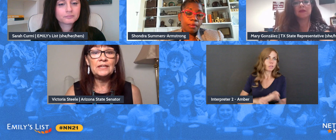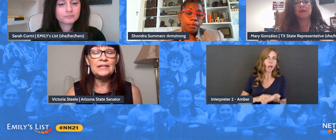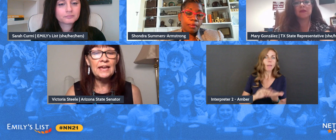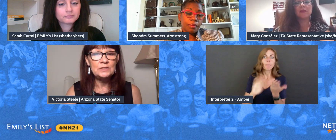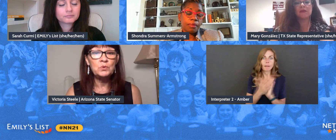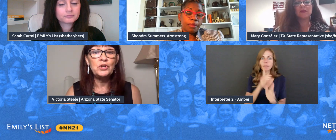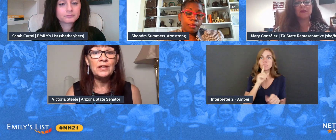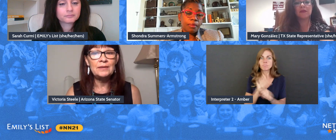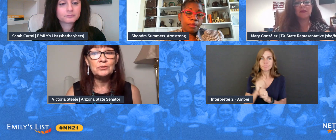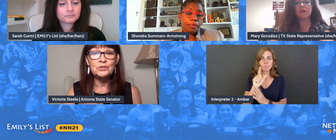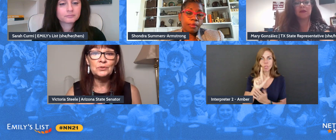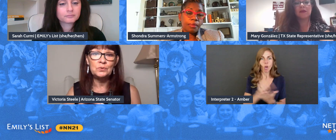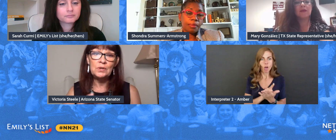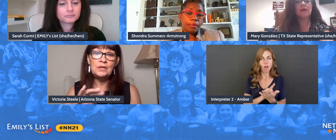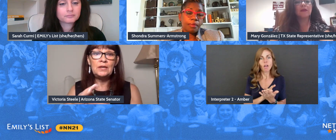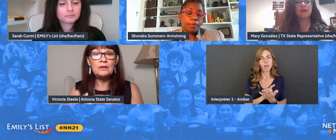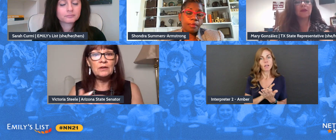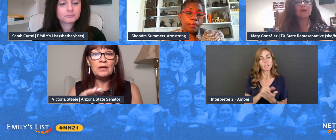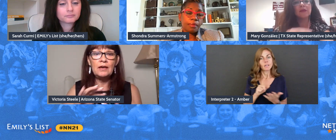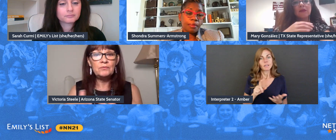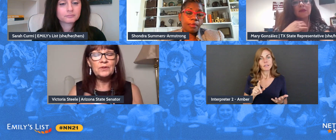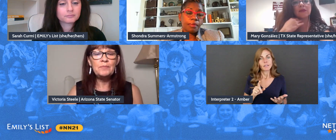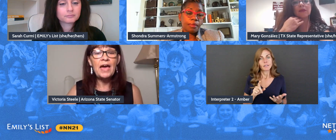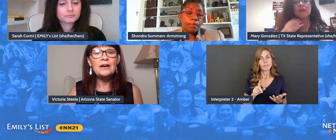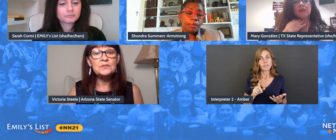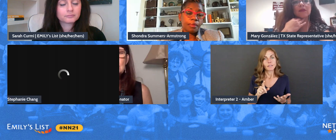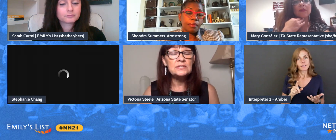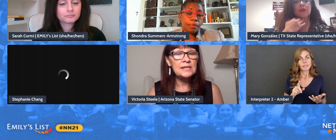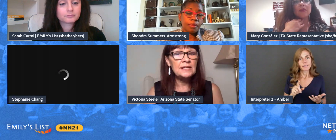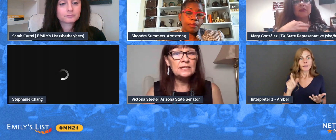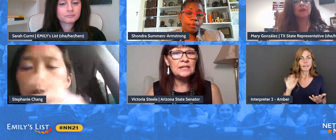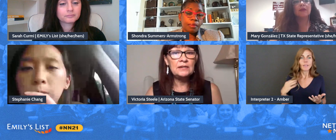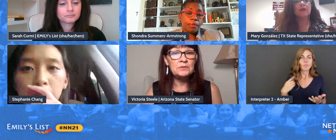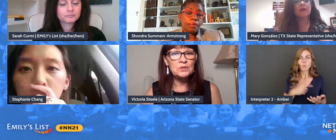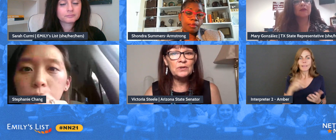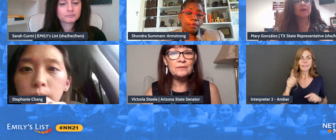in case we're not able to flip the house in the Senate in Arizona.